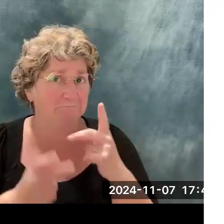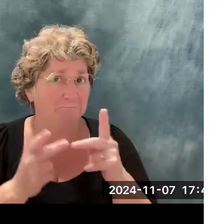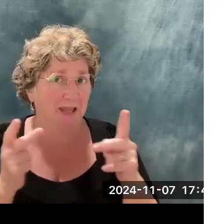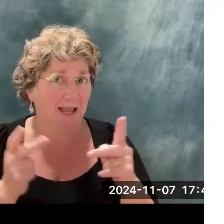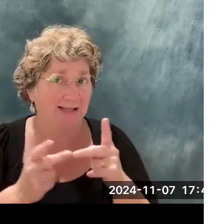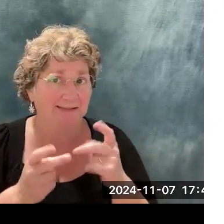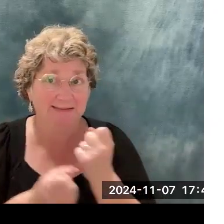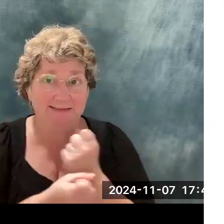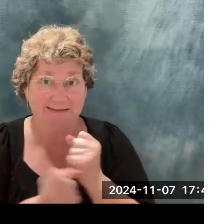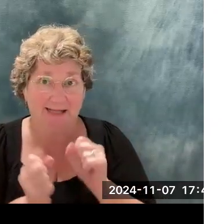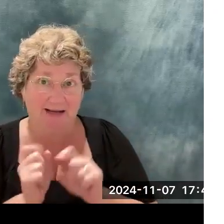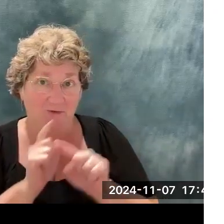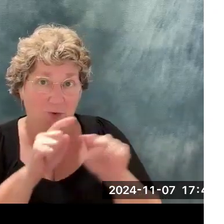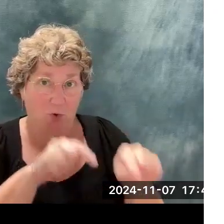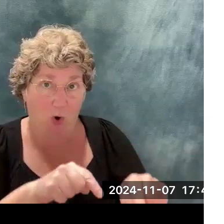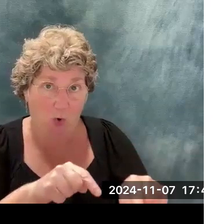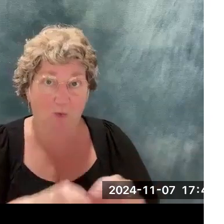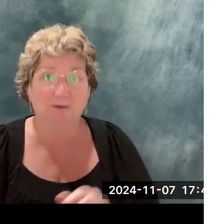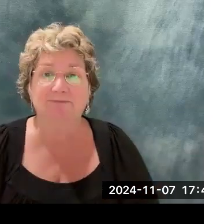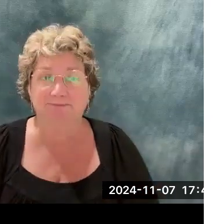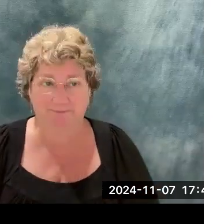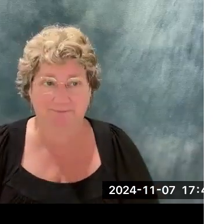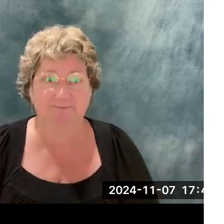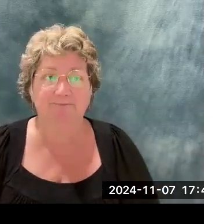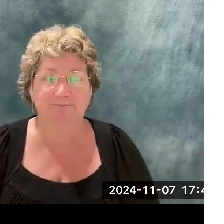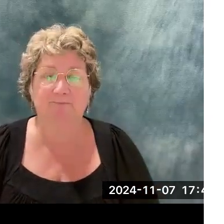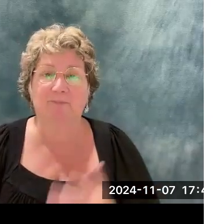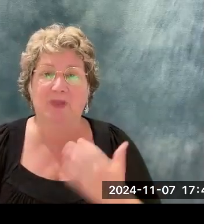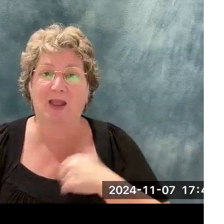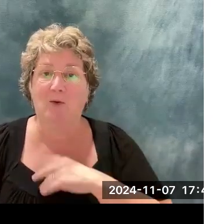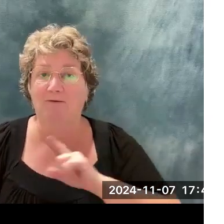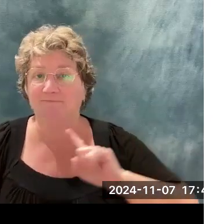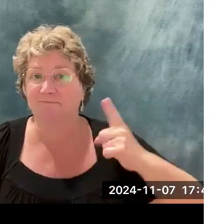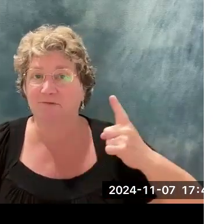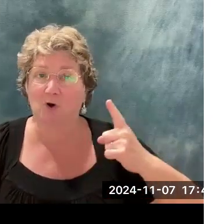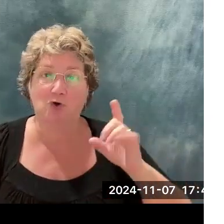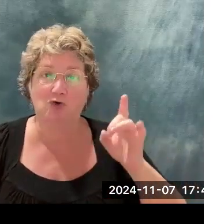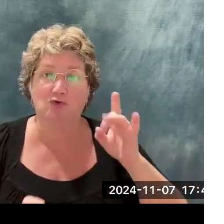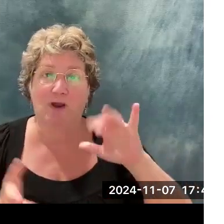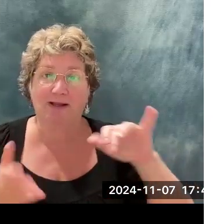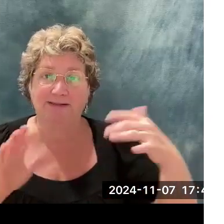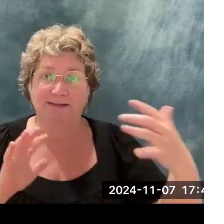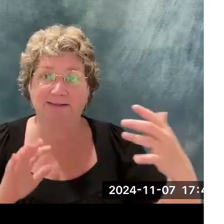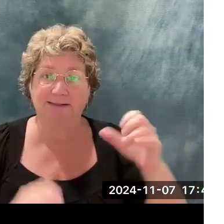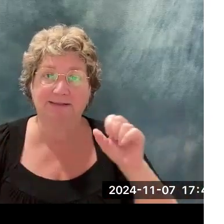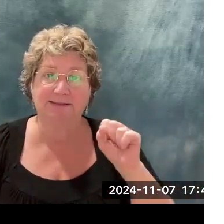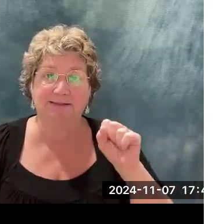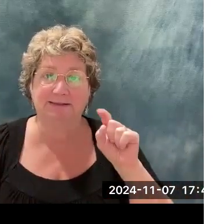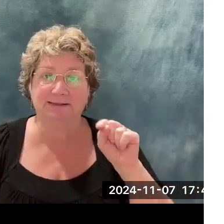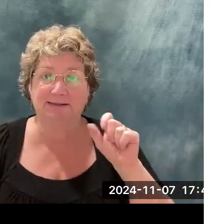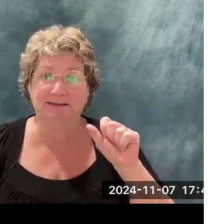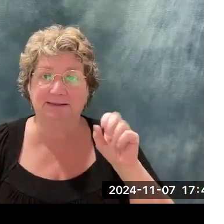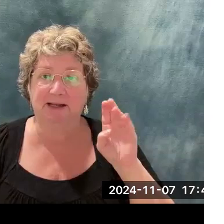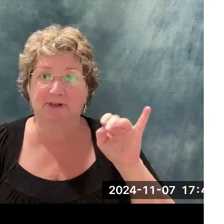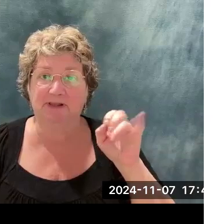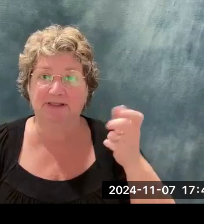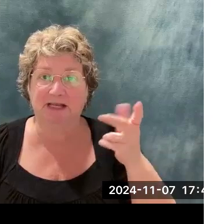crisis stabilization unit for adults in our state, which we refer to as the Rest Center, which